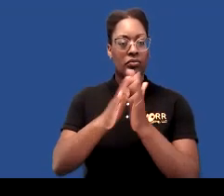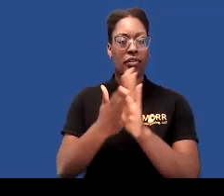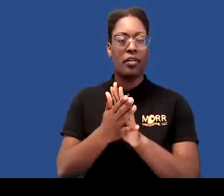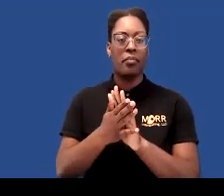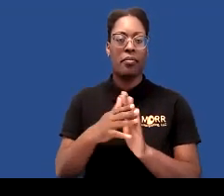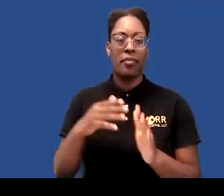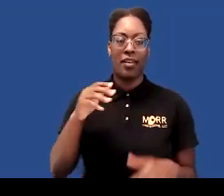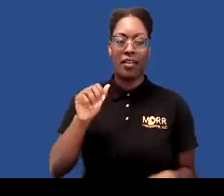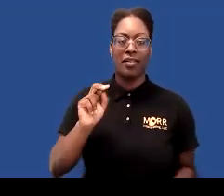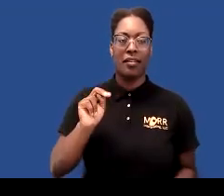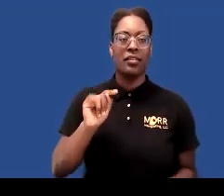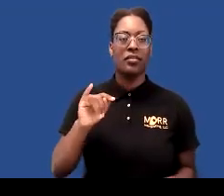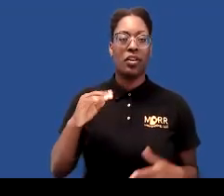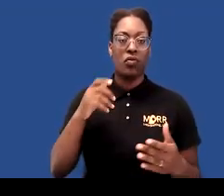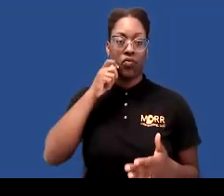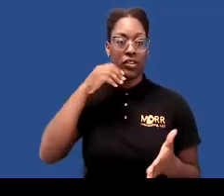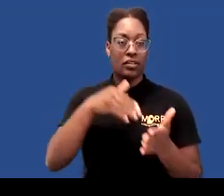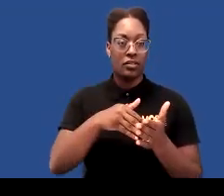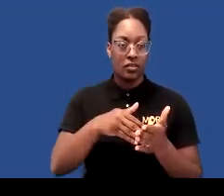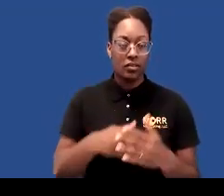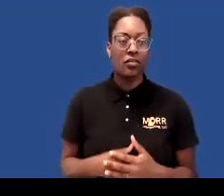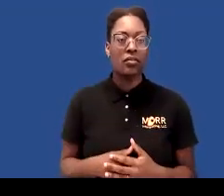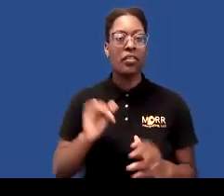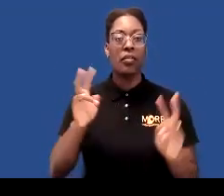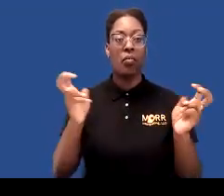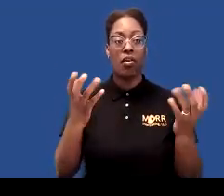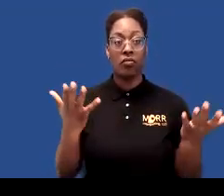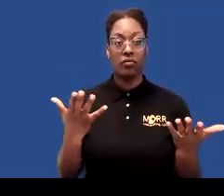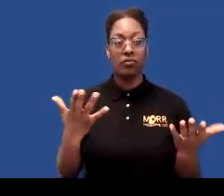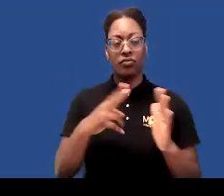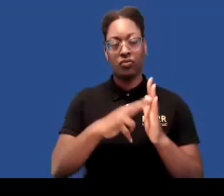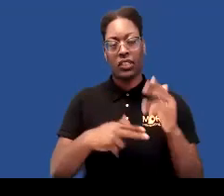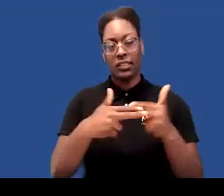"An antiracist policy is any measure "that produces or sustains racial equity